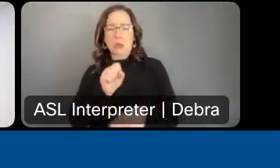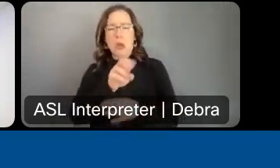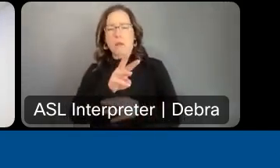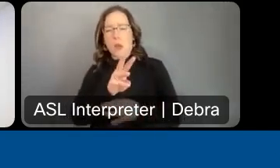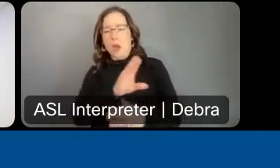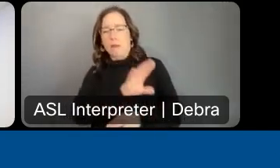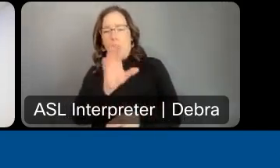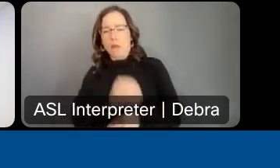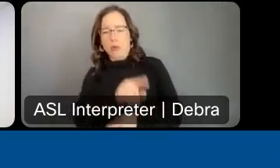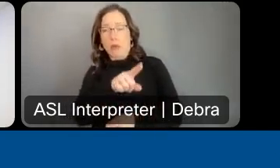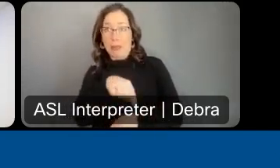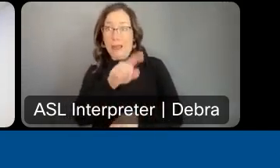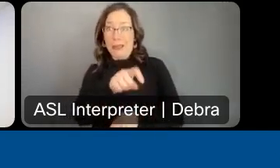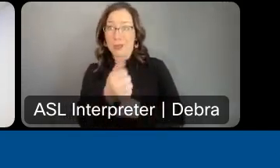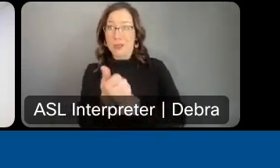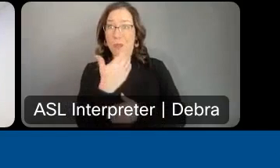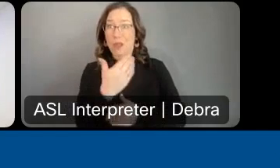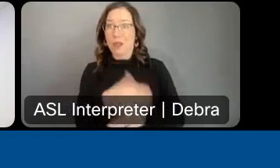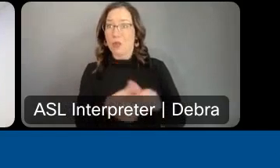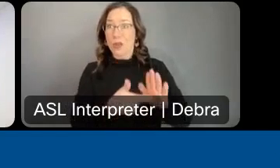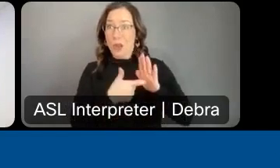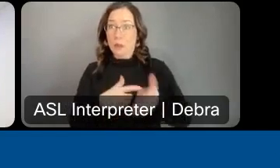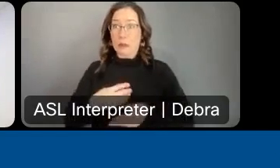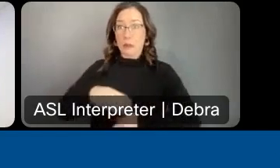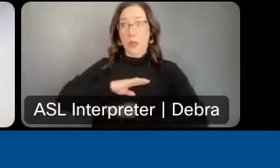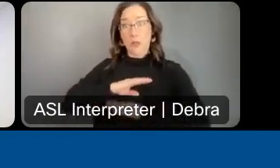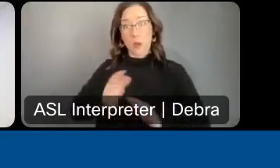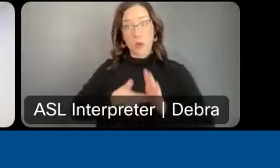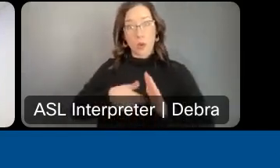submit their requirements or meet the requirements of the US government.